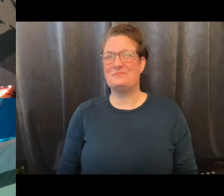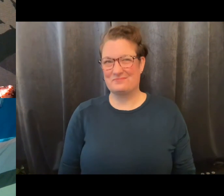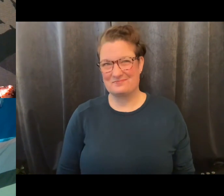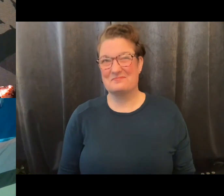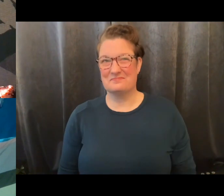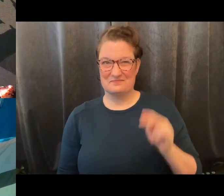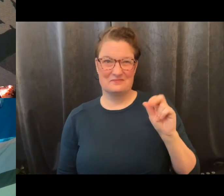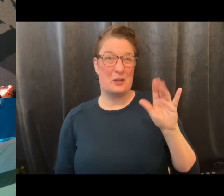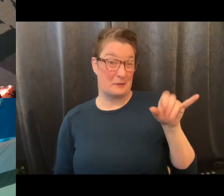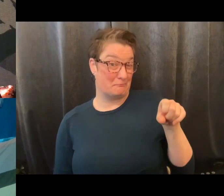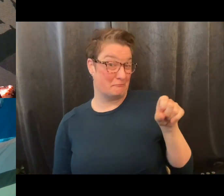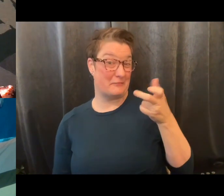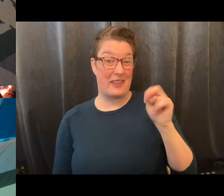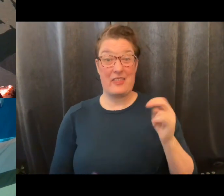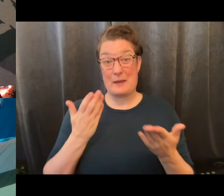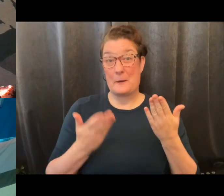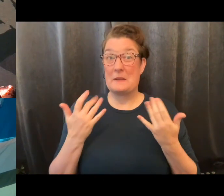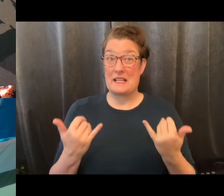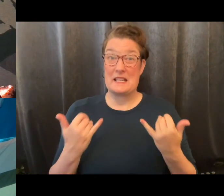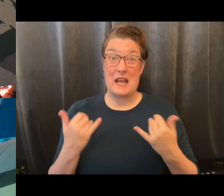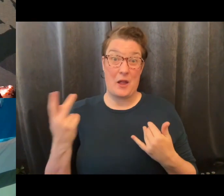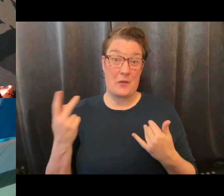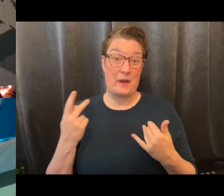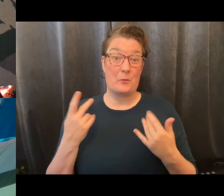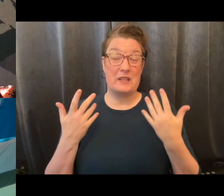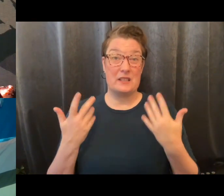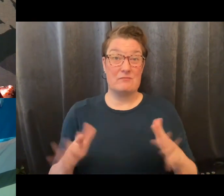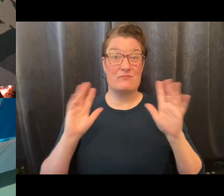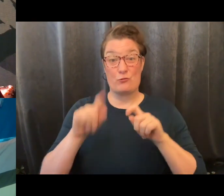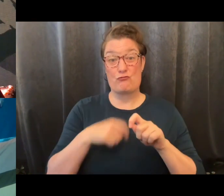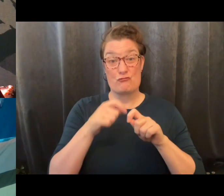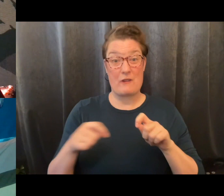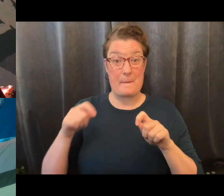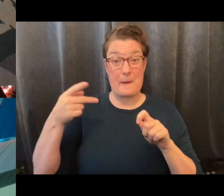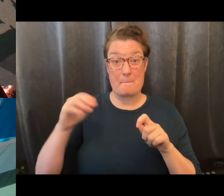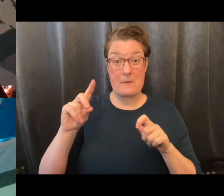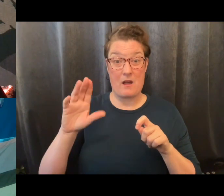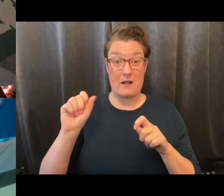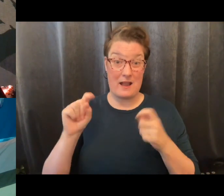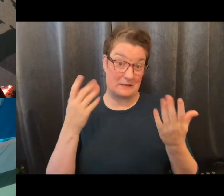And then maybe now that we have wrapped up the podcast, maybe it'll be time to start working on a book.